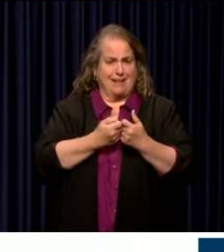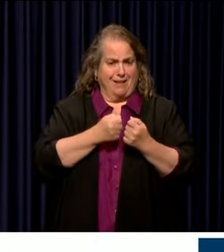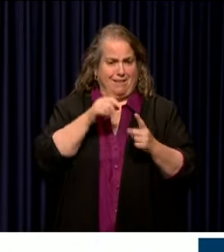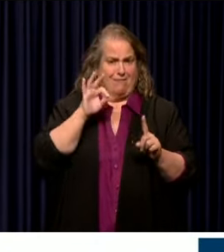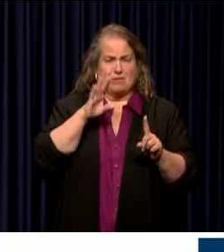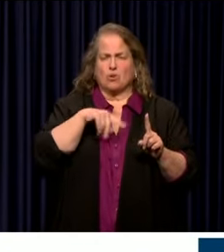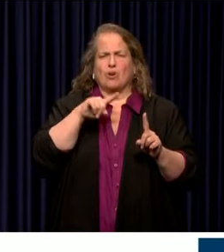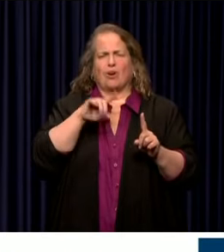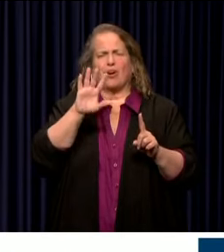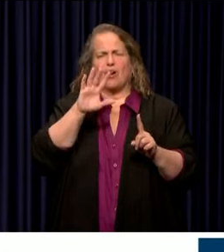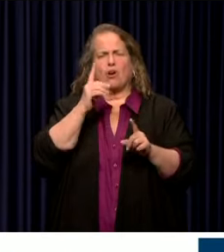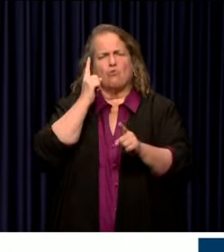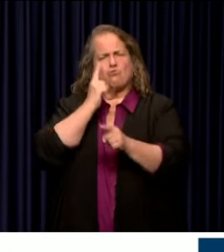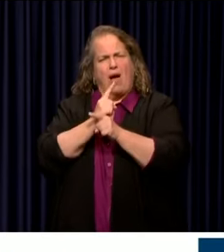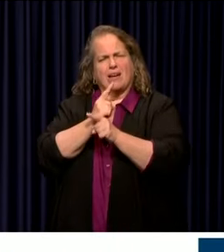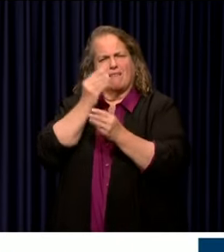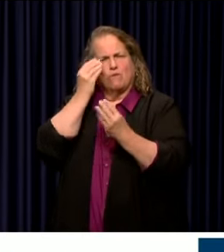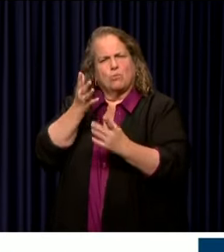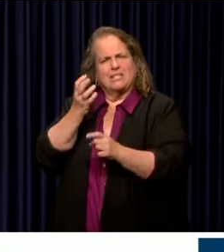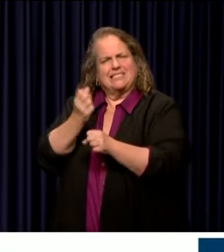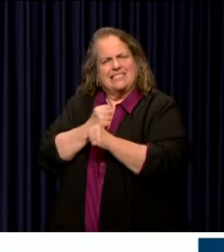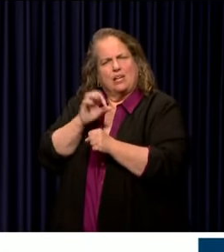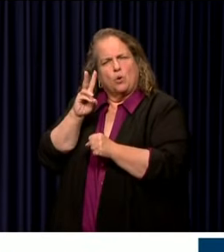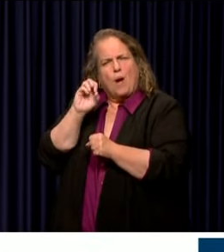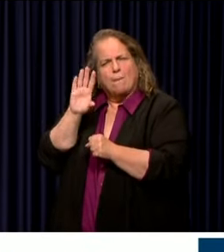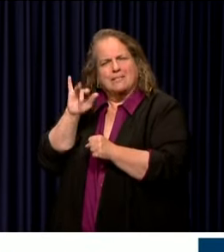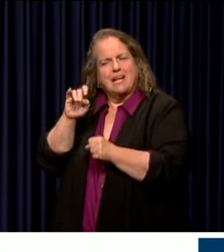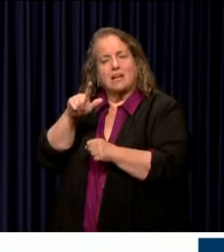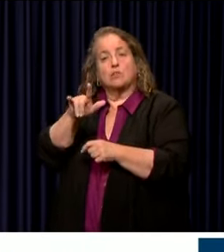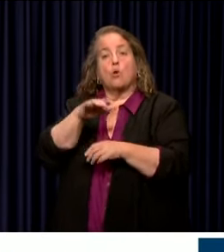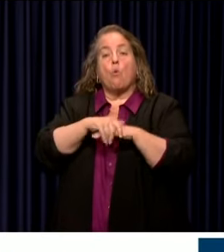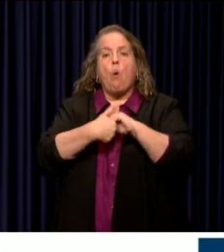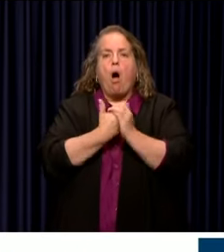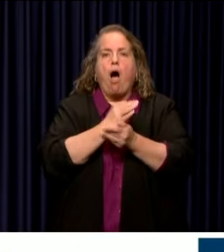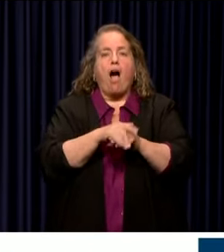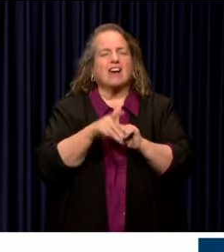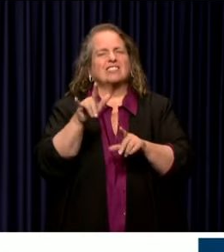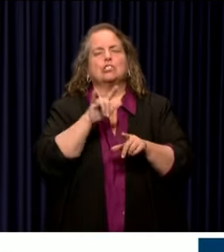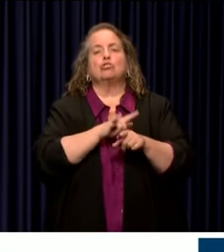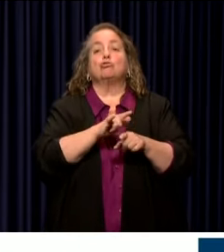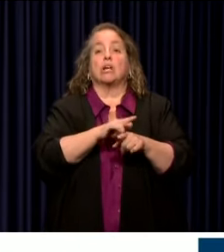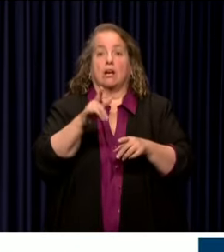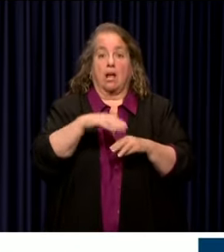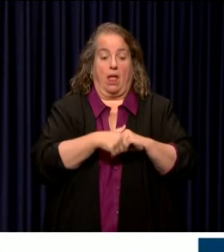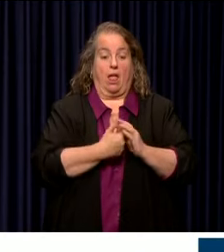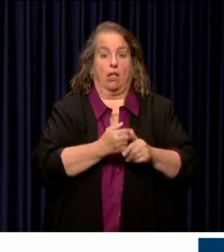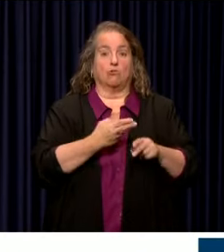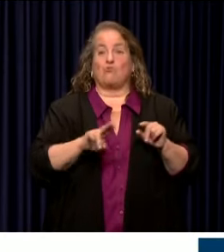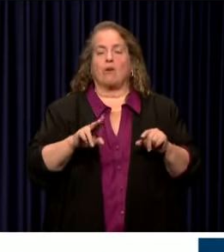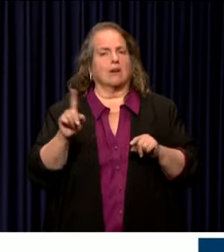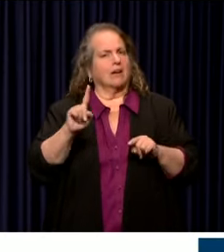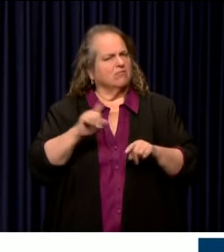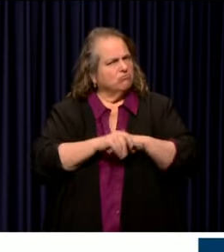BECAUSE THAT HELPS US ENSURE THAT EVERYBODY'S ONBOARD AND DOING THE RIGHT THING. WE ALWAYS TALK ABOUT THE TEN